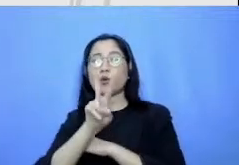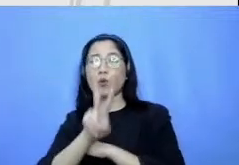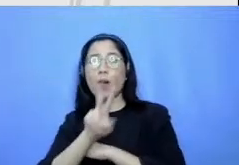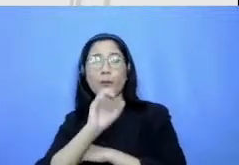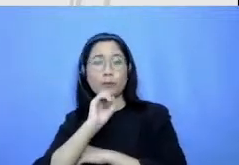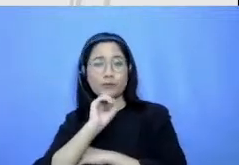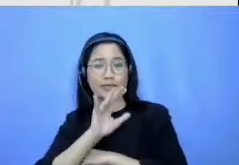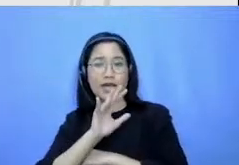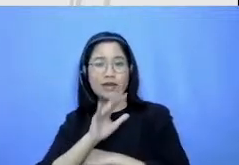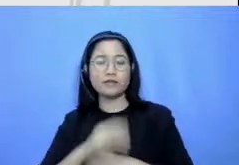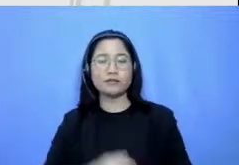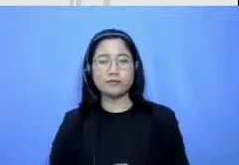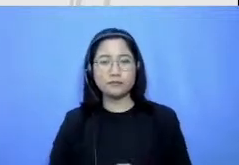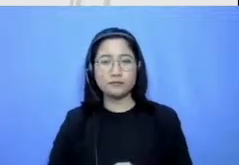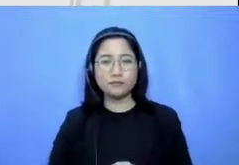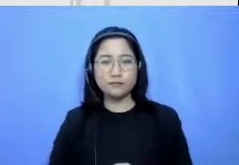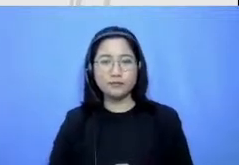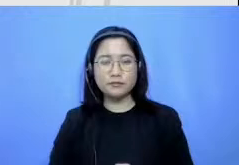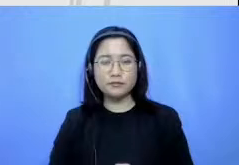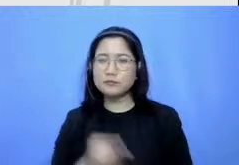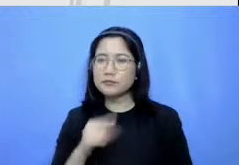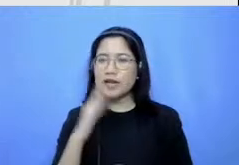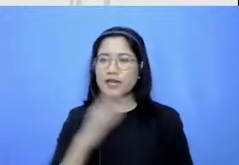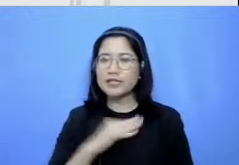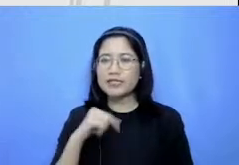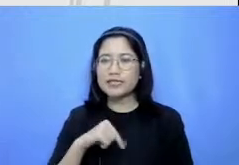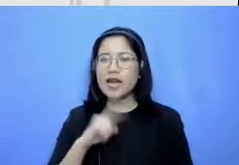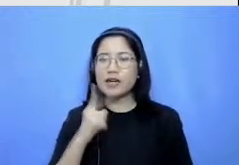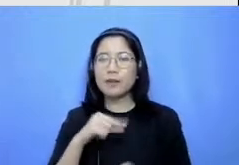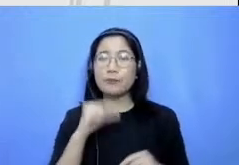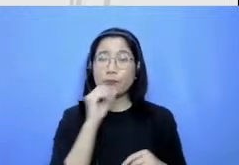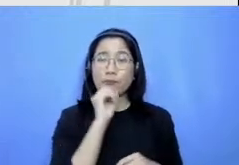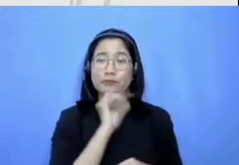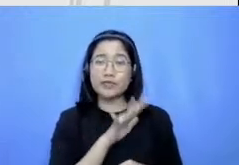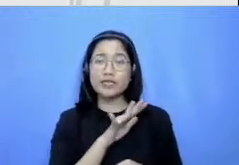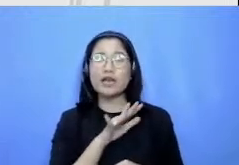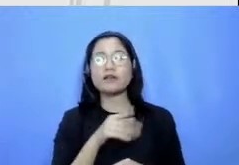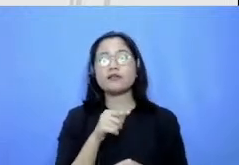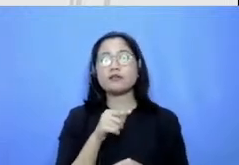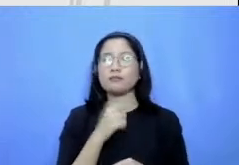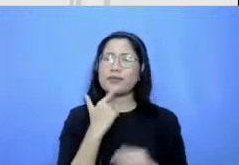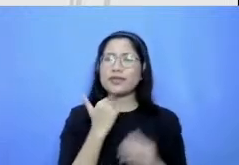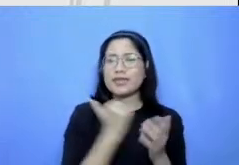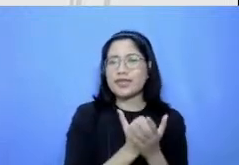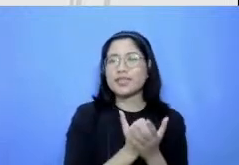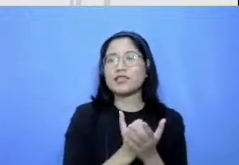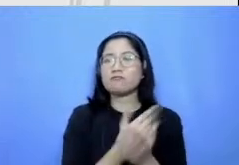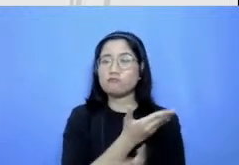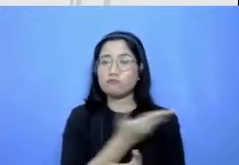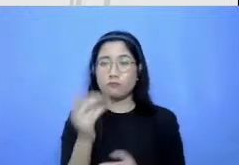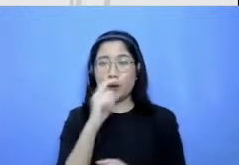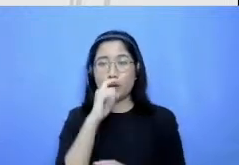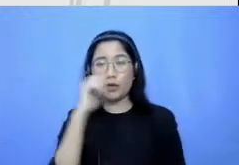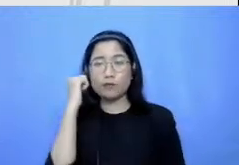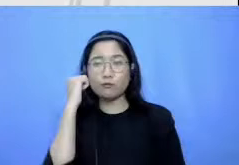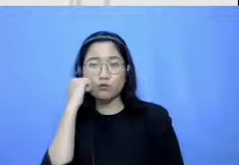convey today and hopefully this can be used by Mr and Mrs. First I will